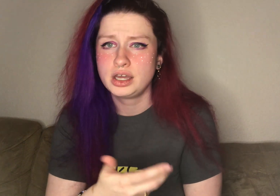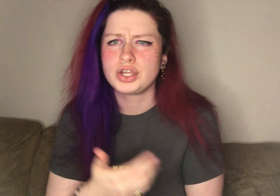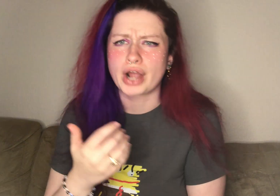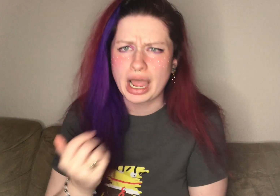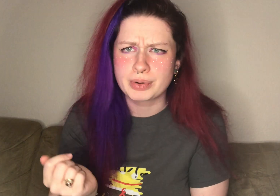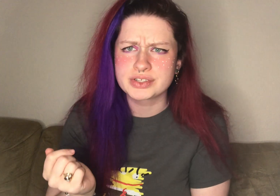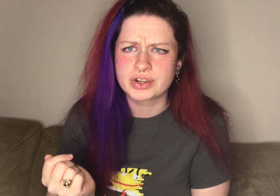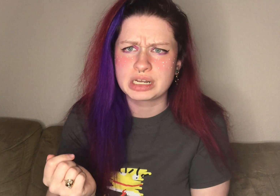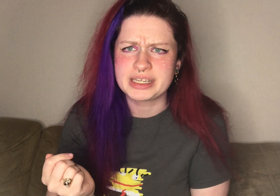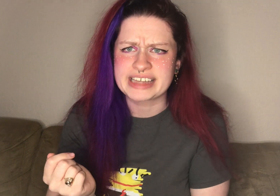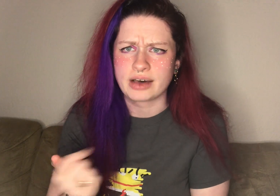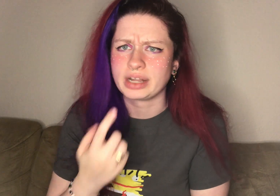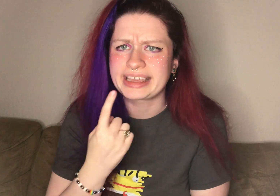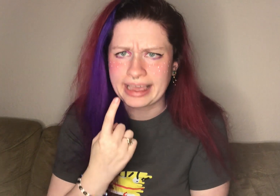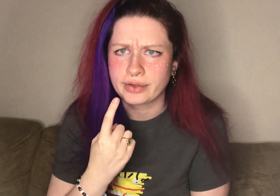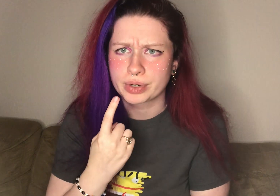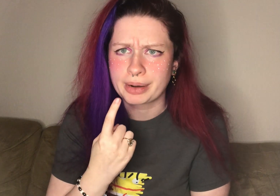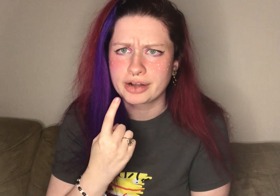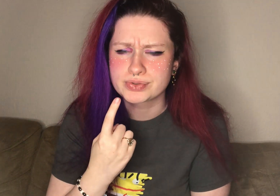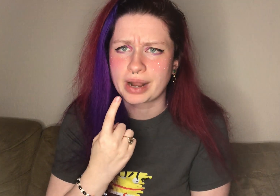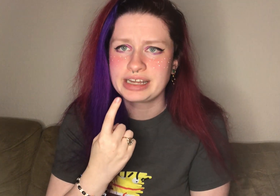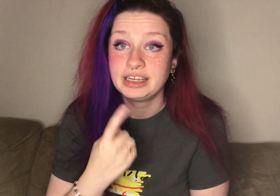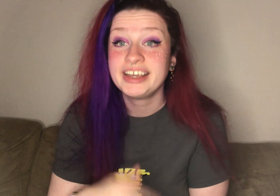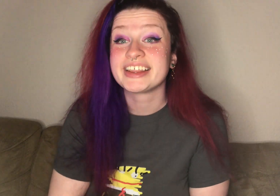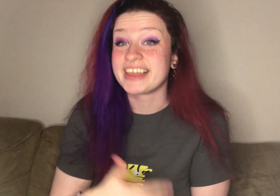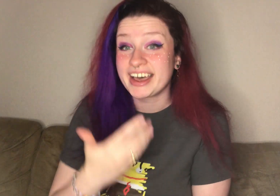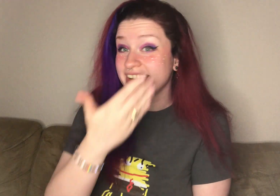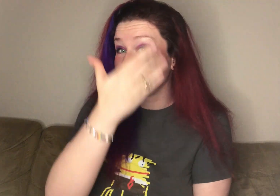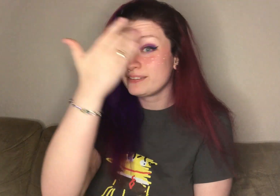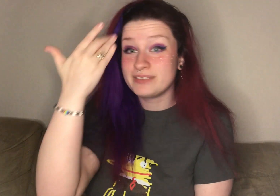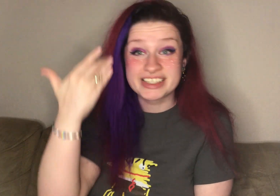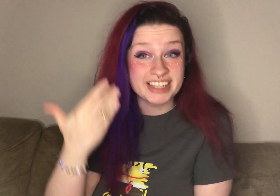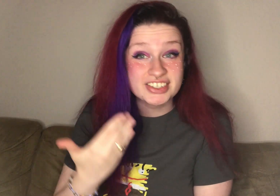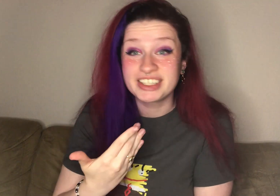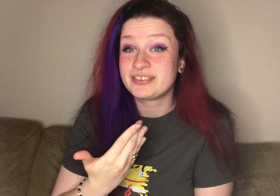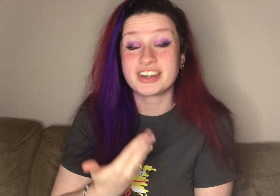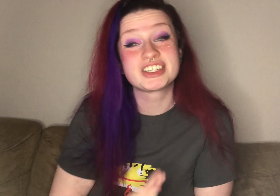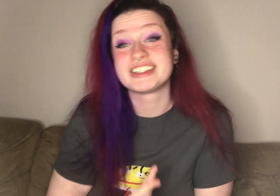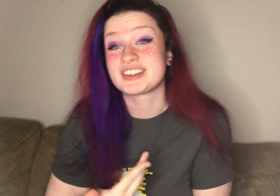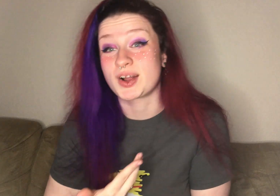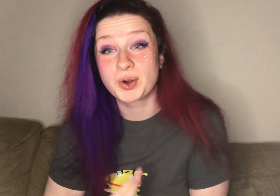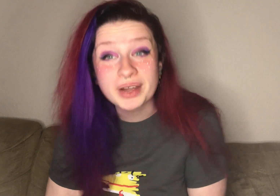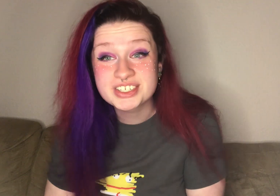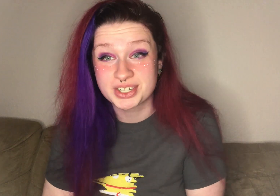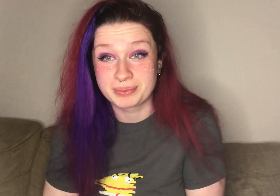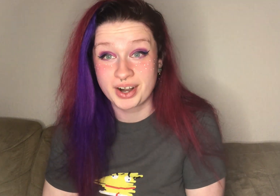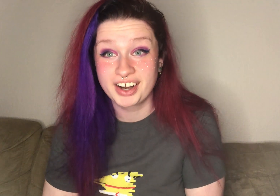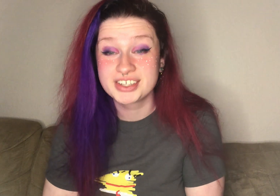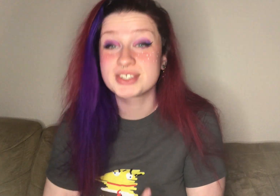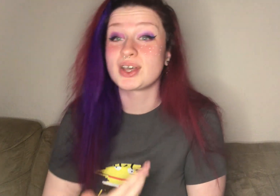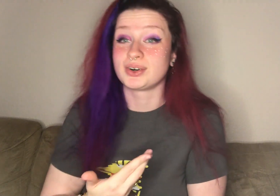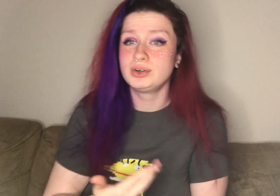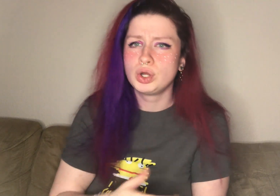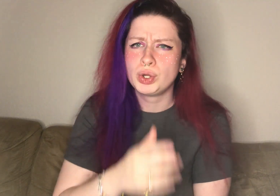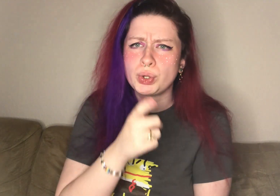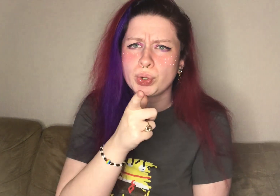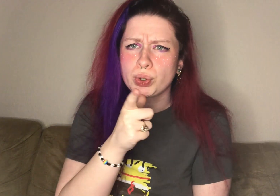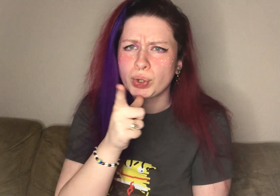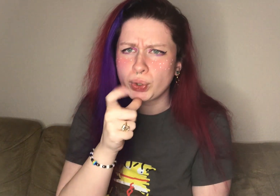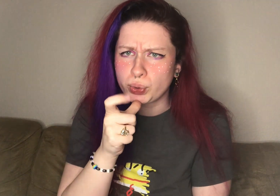your eyebrows are going to be down like angry brows right that essentially functions as our question mark so who